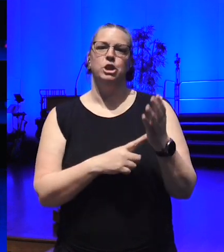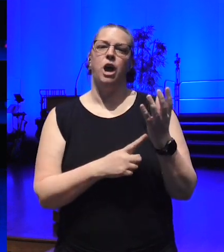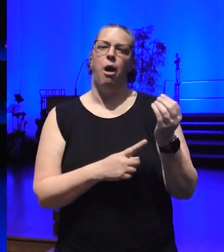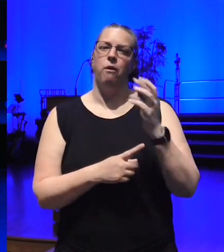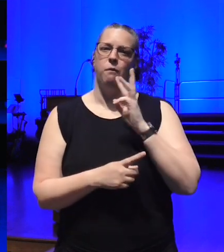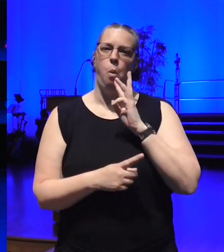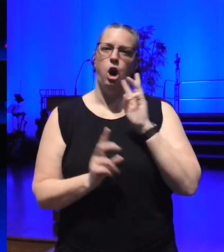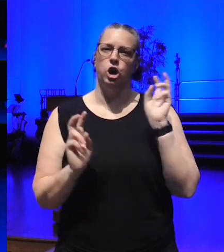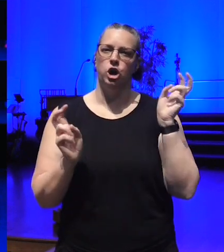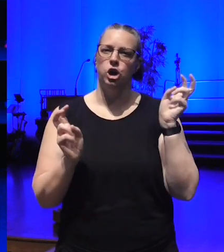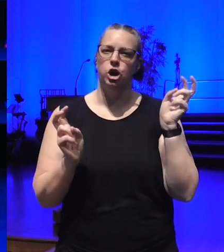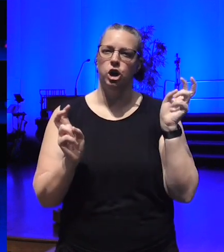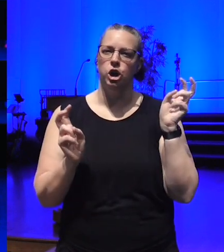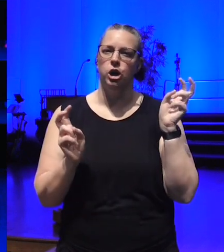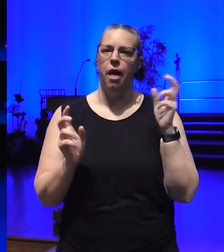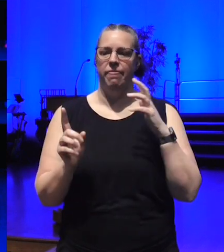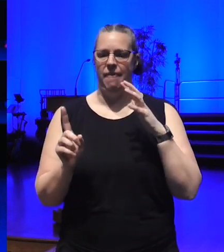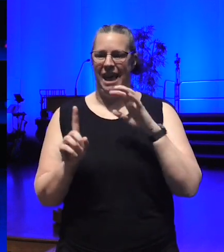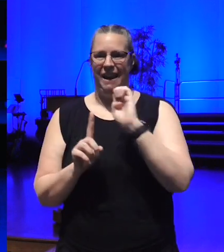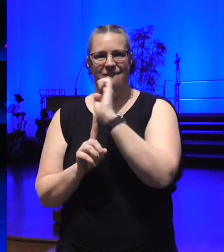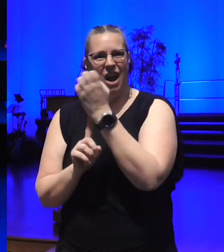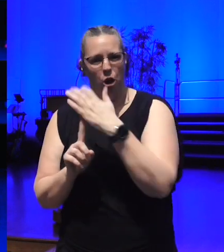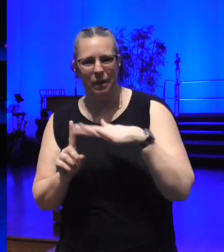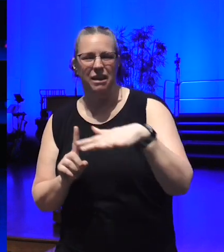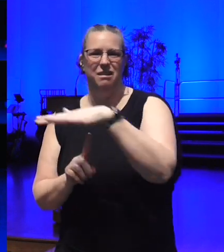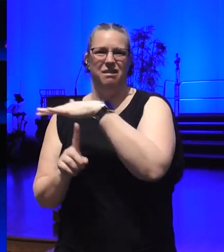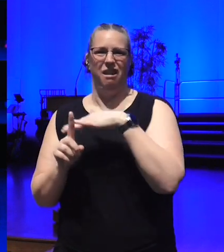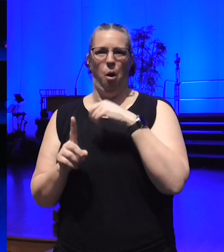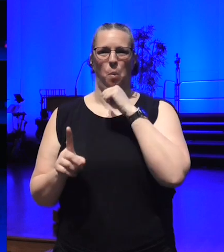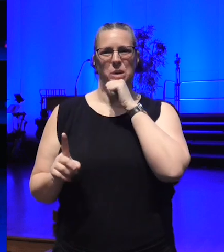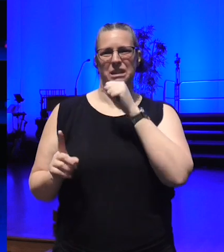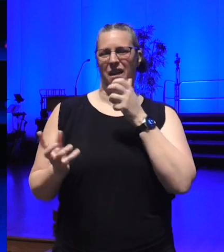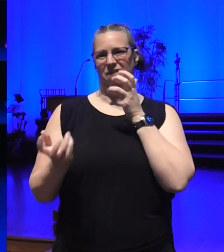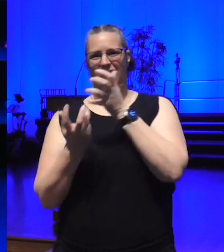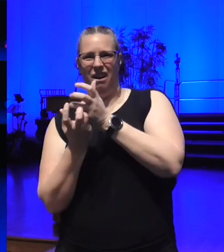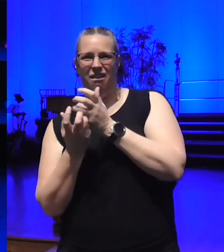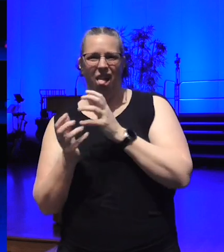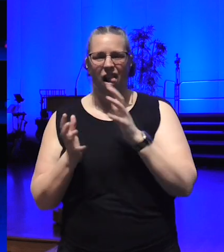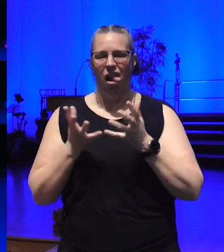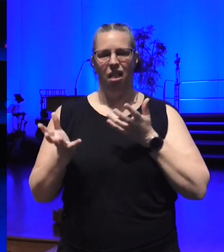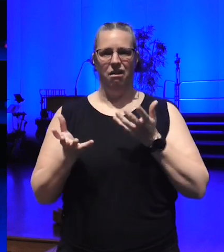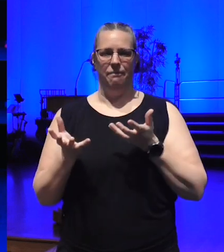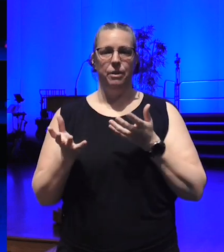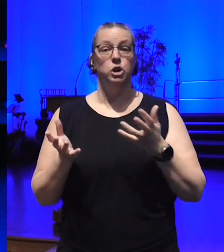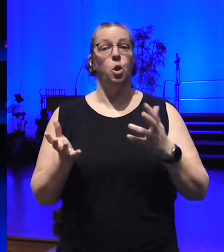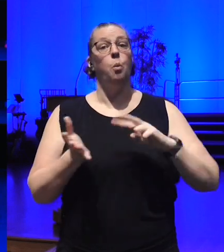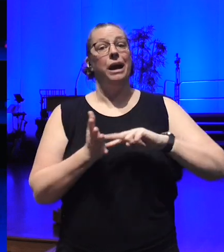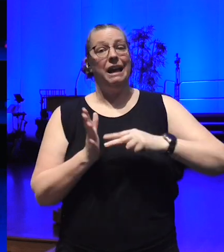out of water in the environment that I was living in um and what really gave me meaning during that